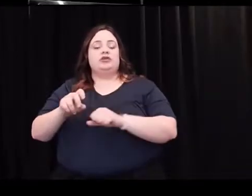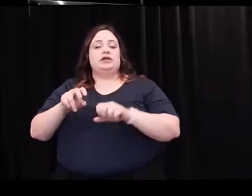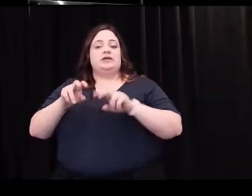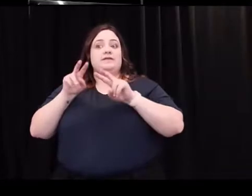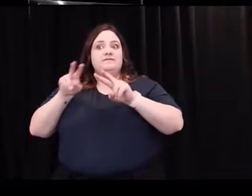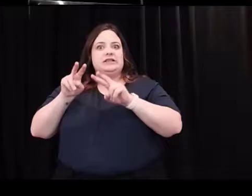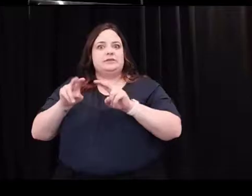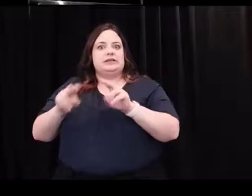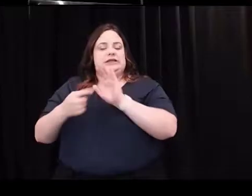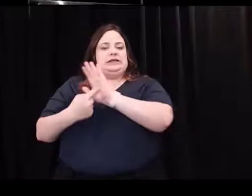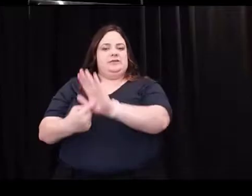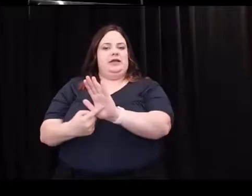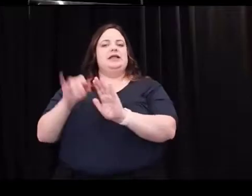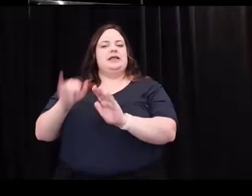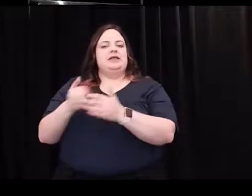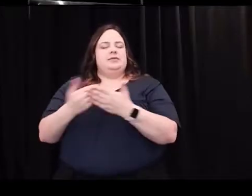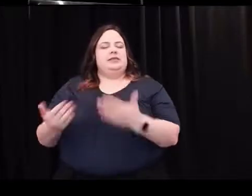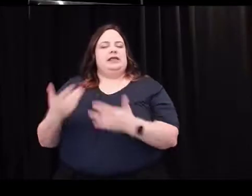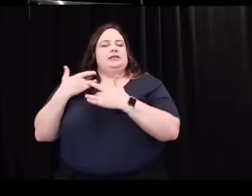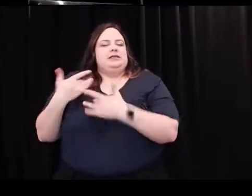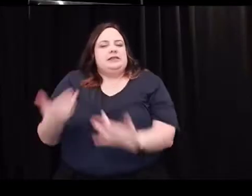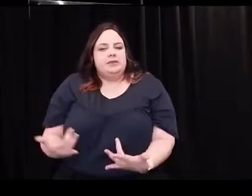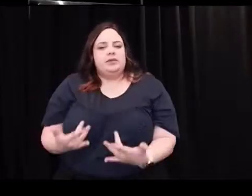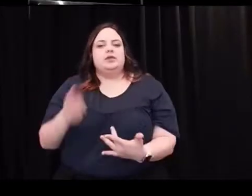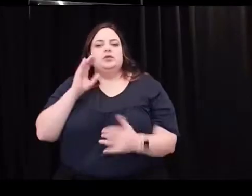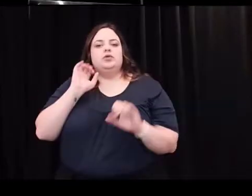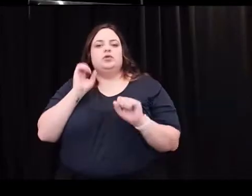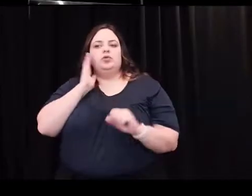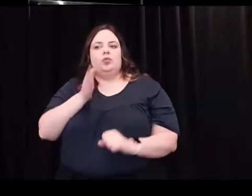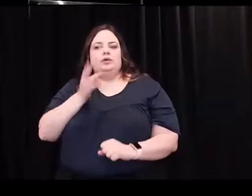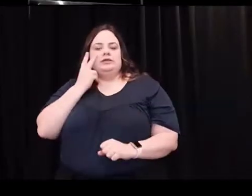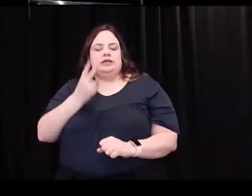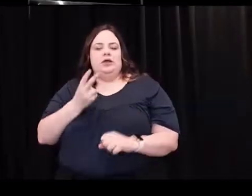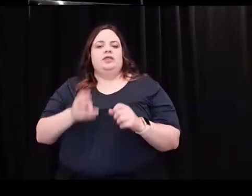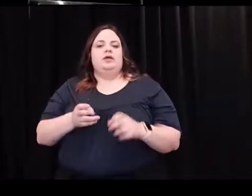That's something that typically you'll be able to find in a a robust automatic testing tool,